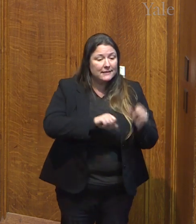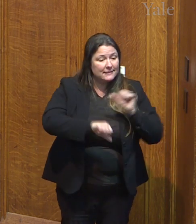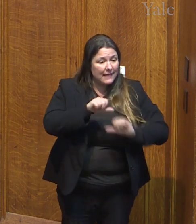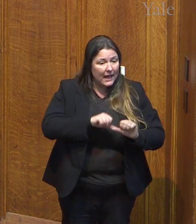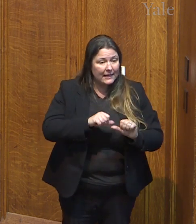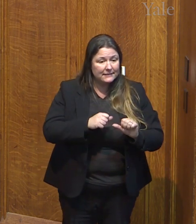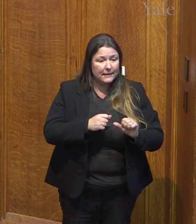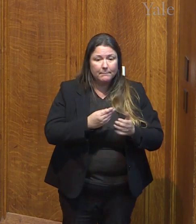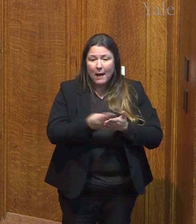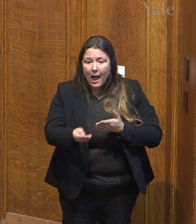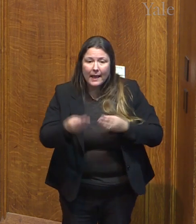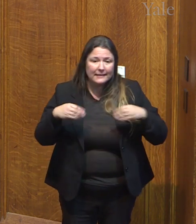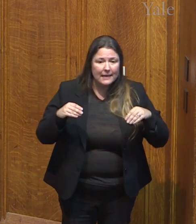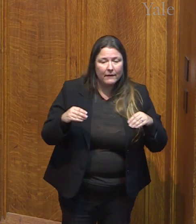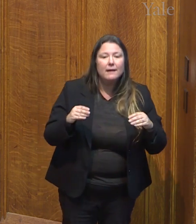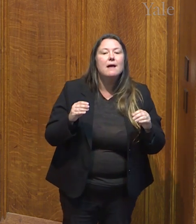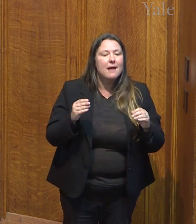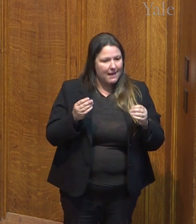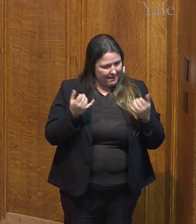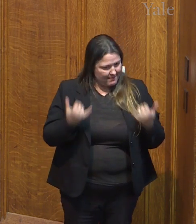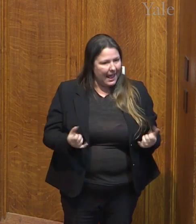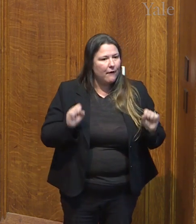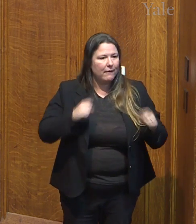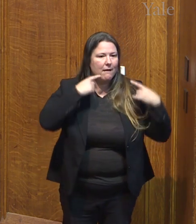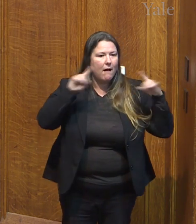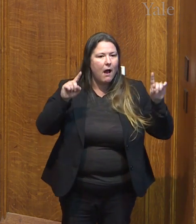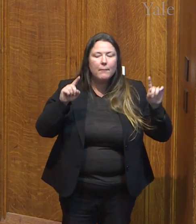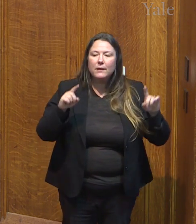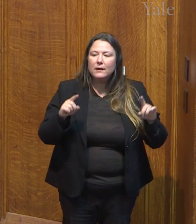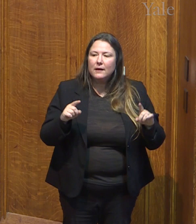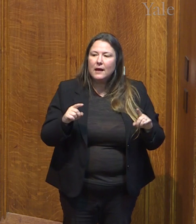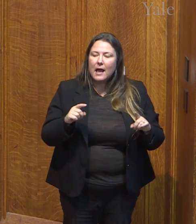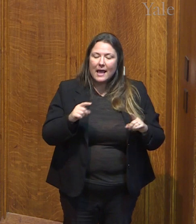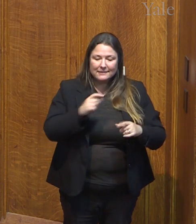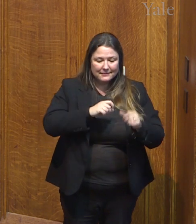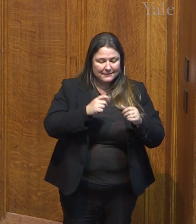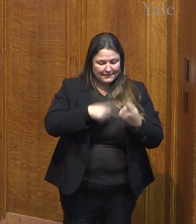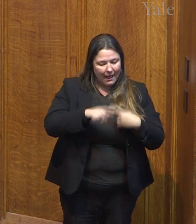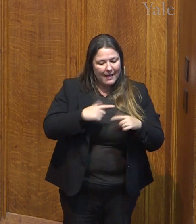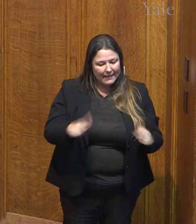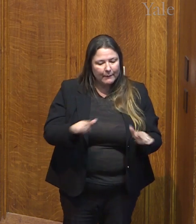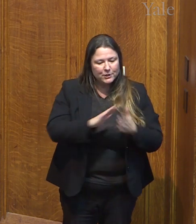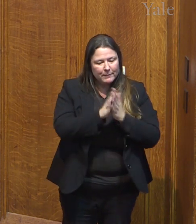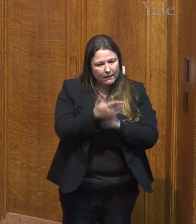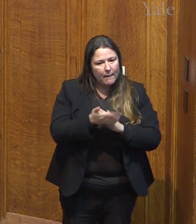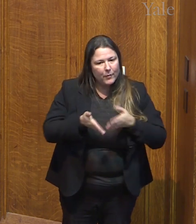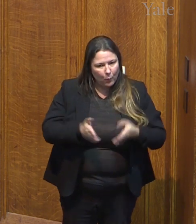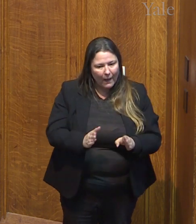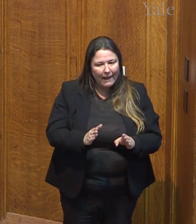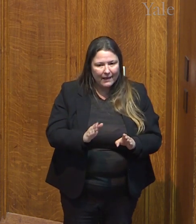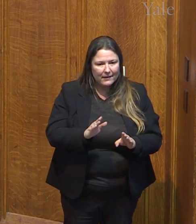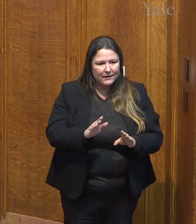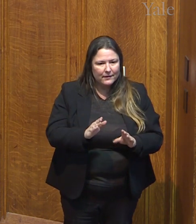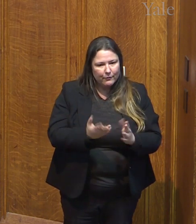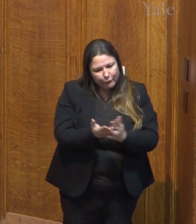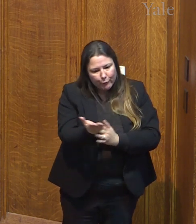and signed languages were becoming the motor of their equality. Together, Bébian and his Deaf colleagues and students